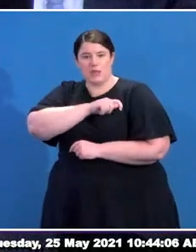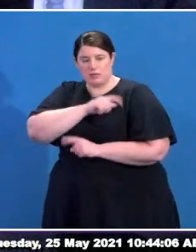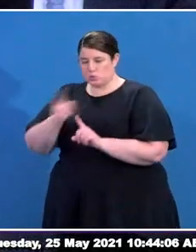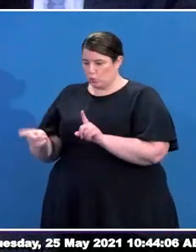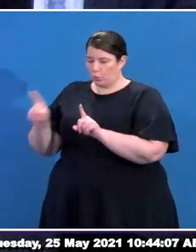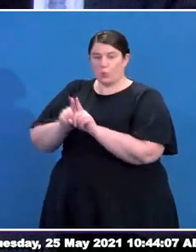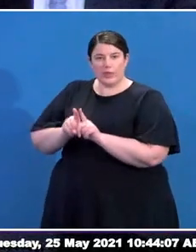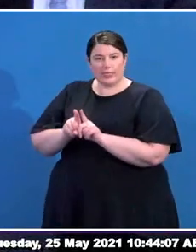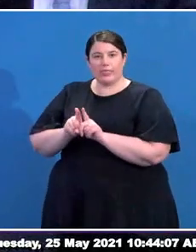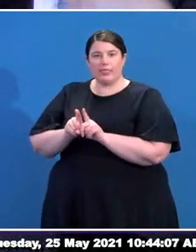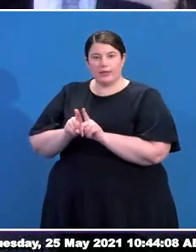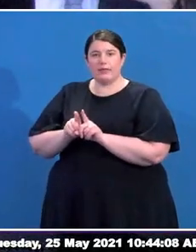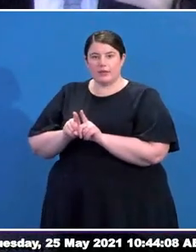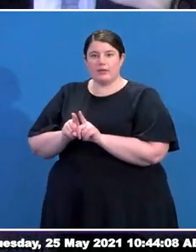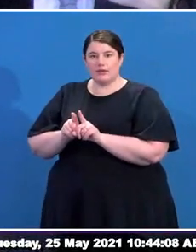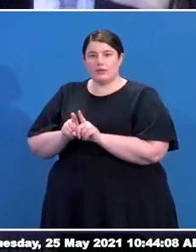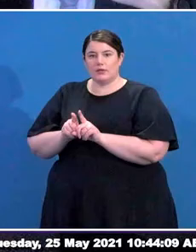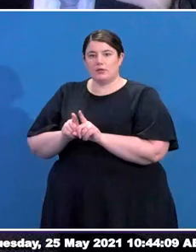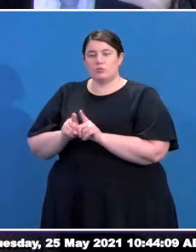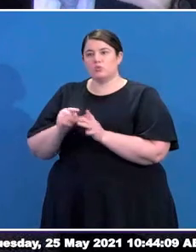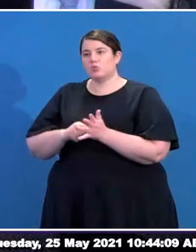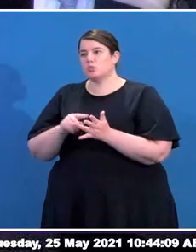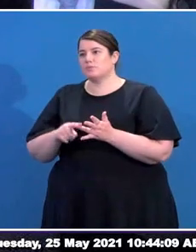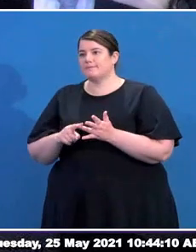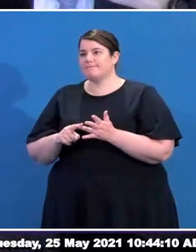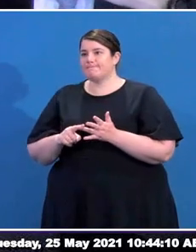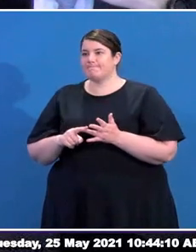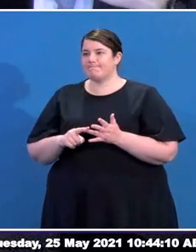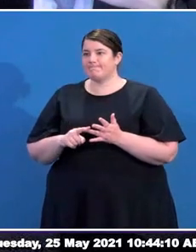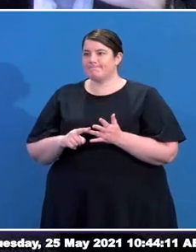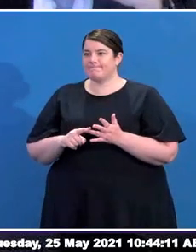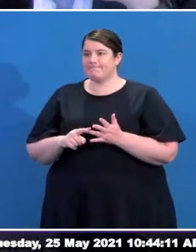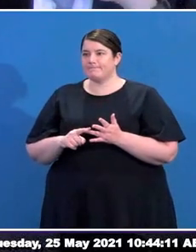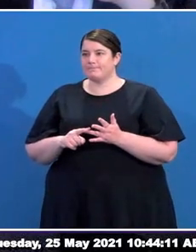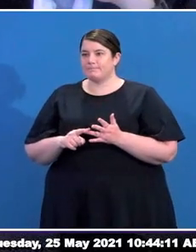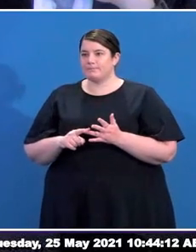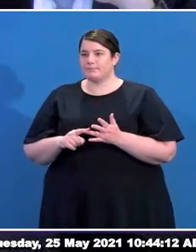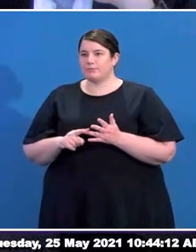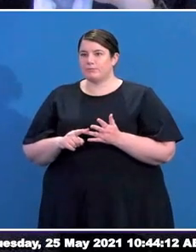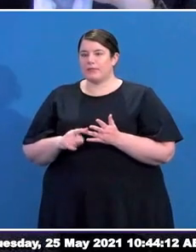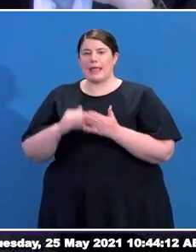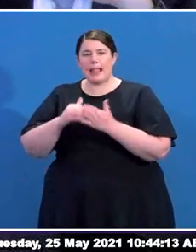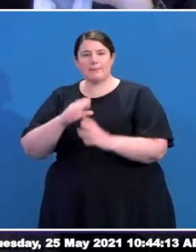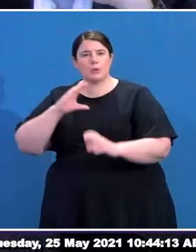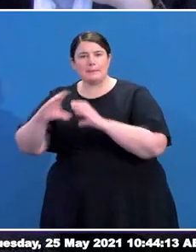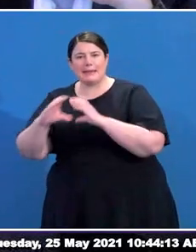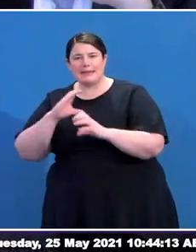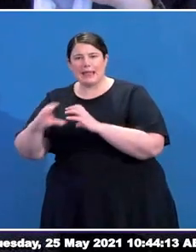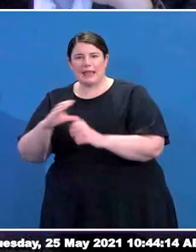to maybe act as a bit of a, you know, not a translator because it's not as simple as that.